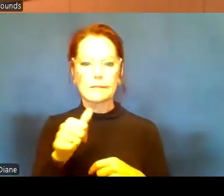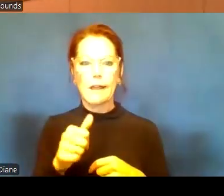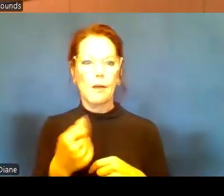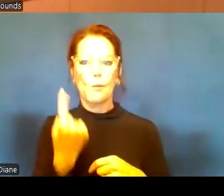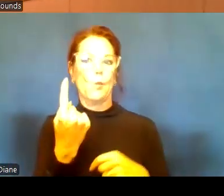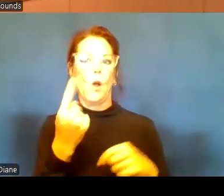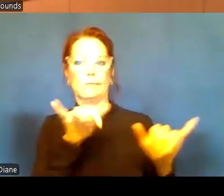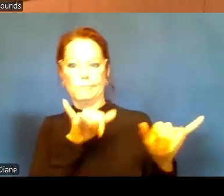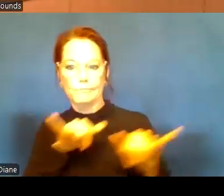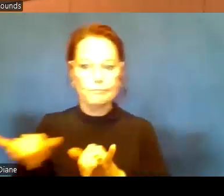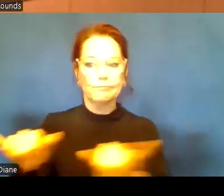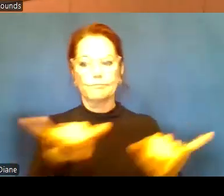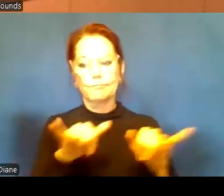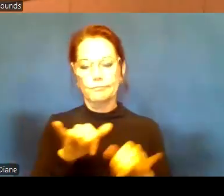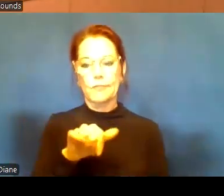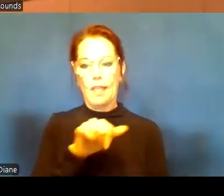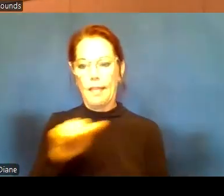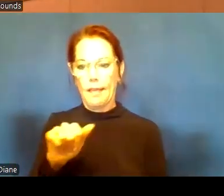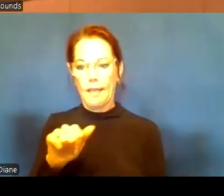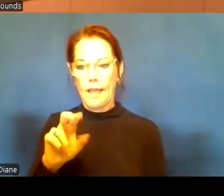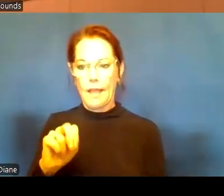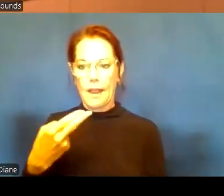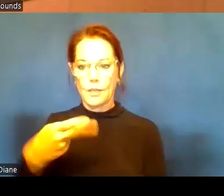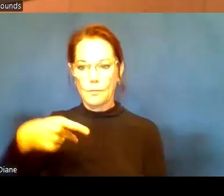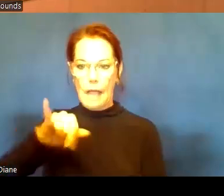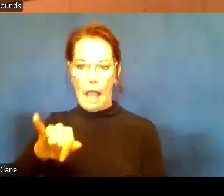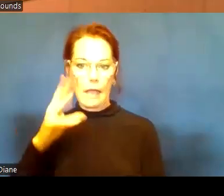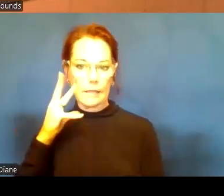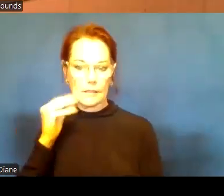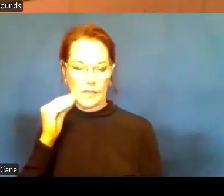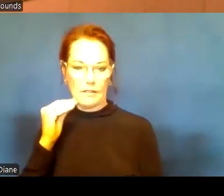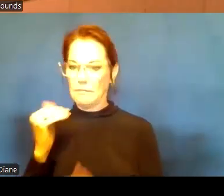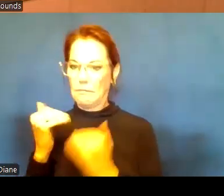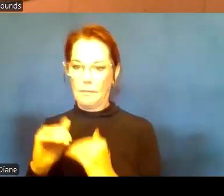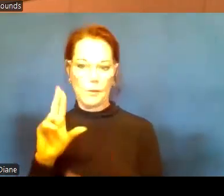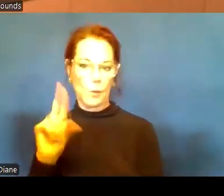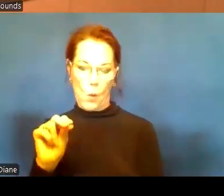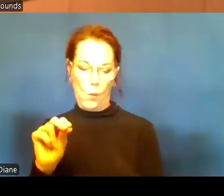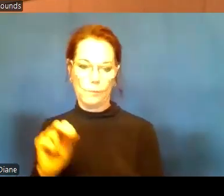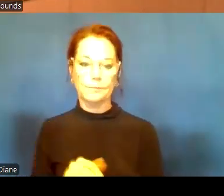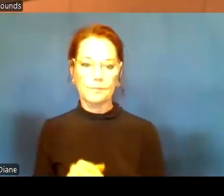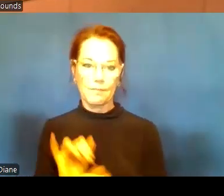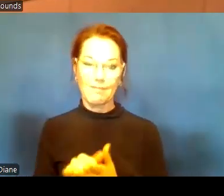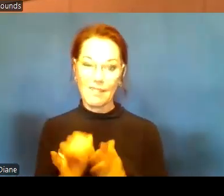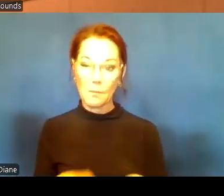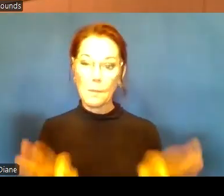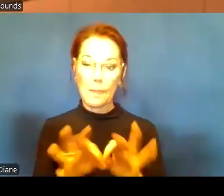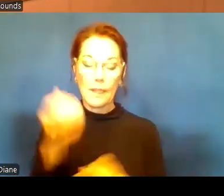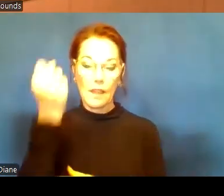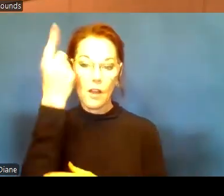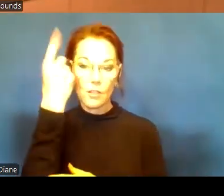a nhpi perspective or experience I think is an important step in challenging some mishel beliefs